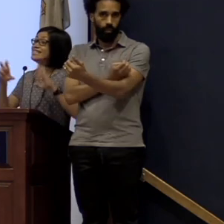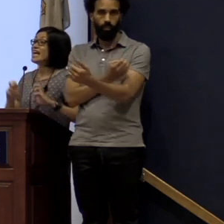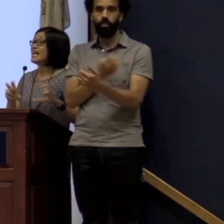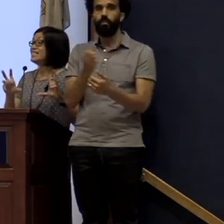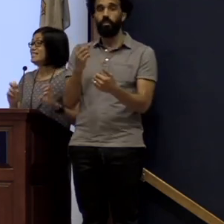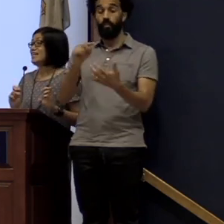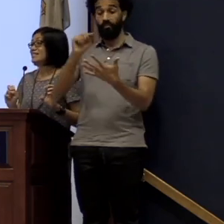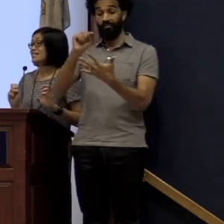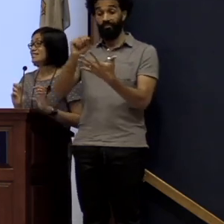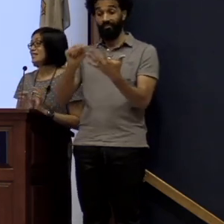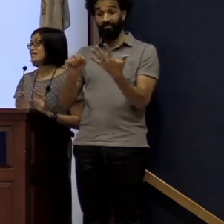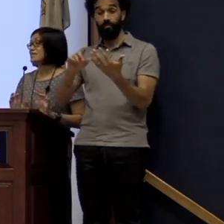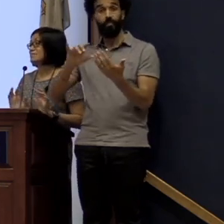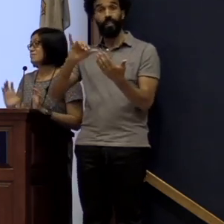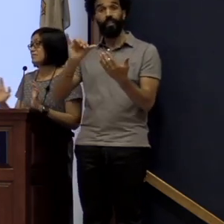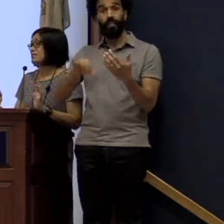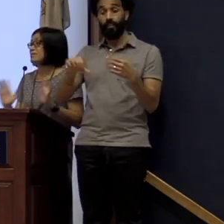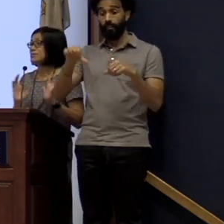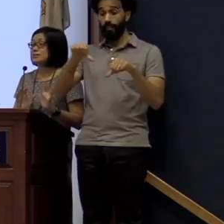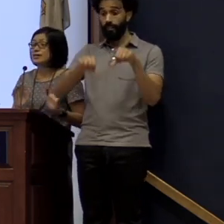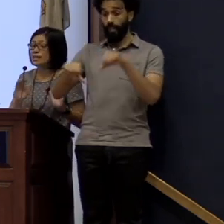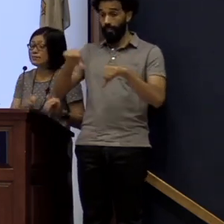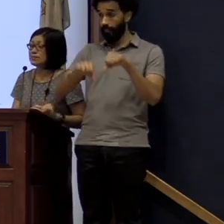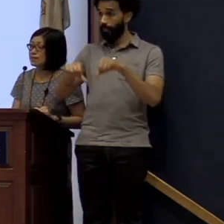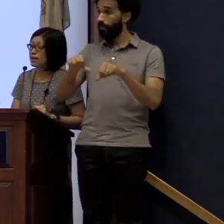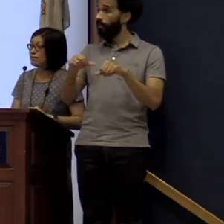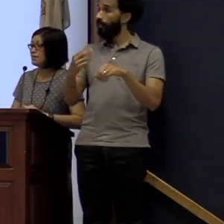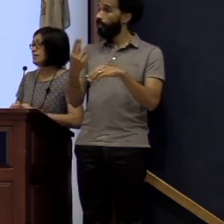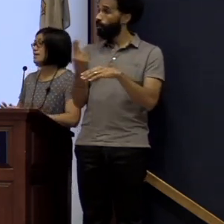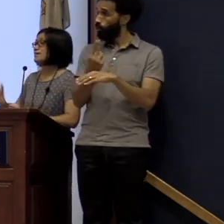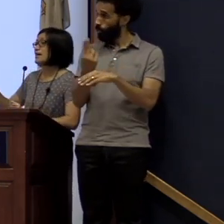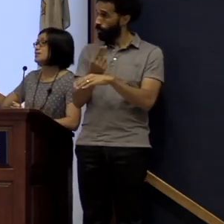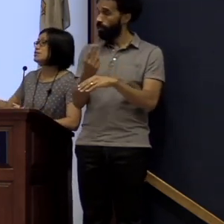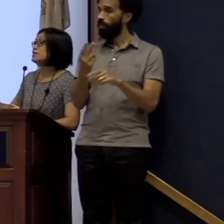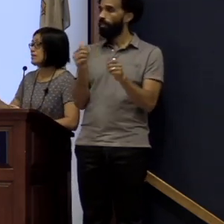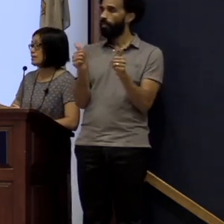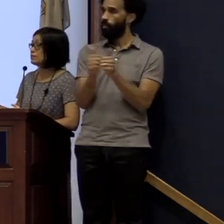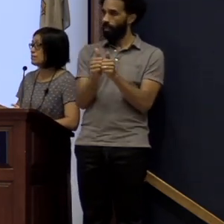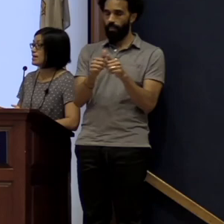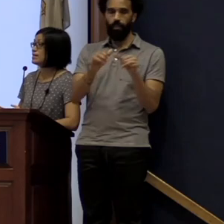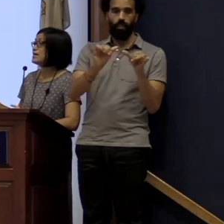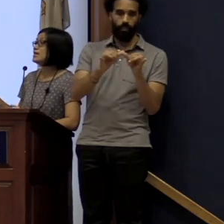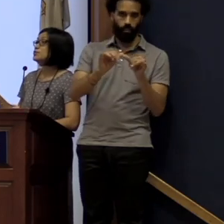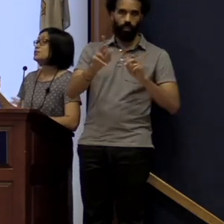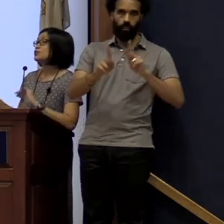science science as a scientist probably would claim is their ground and then there are the engineering domain so we try to